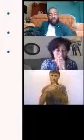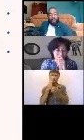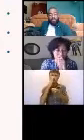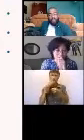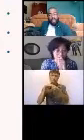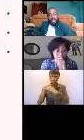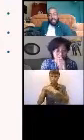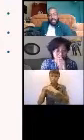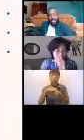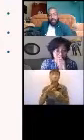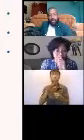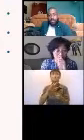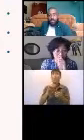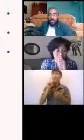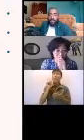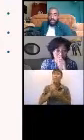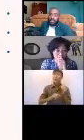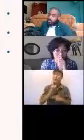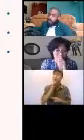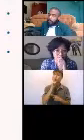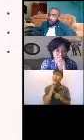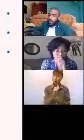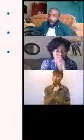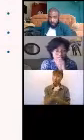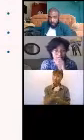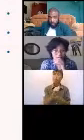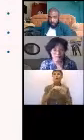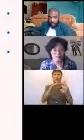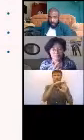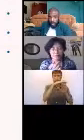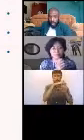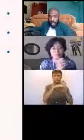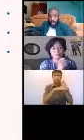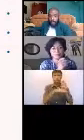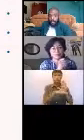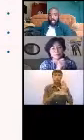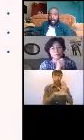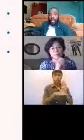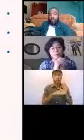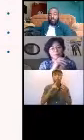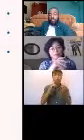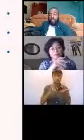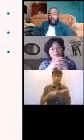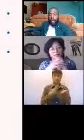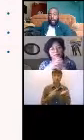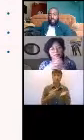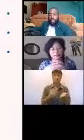part of organizations that have also fallen into this trap as well. So we saw back in